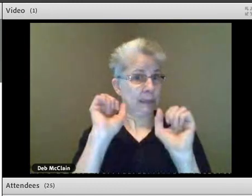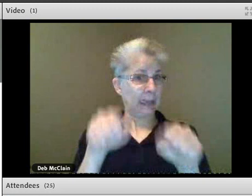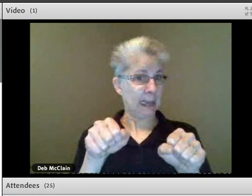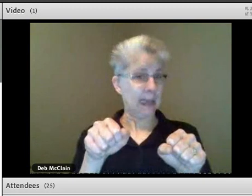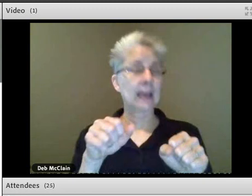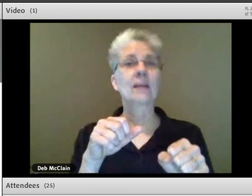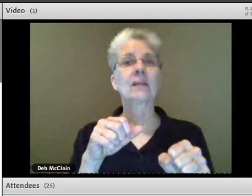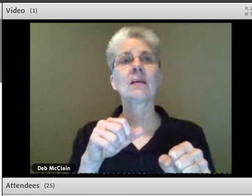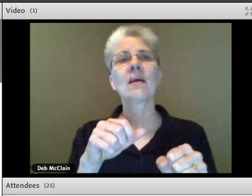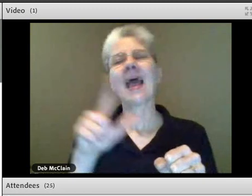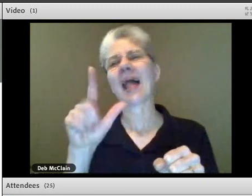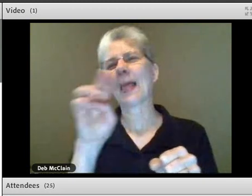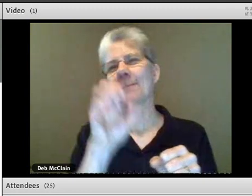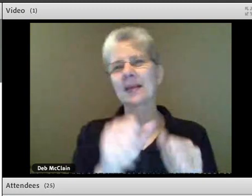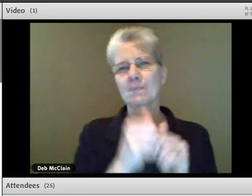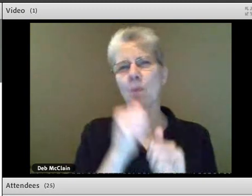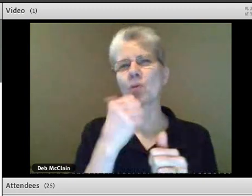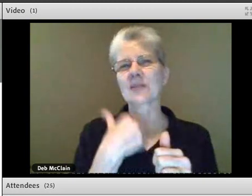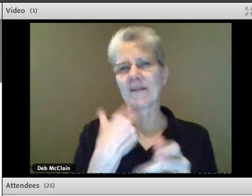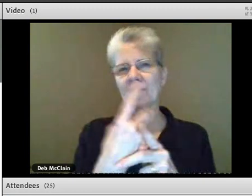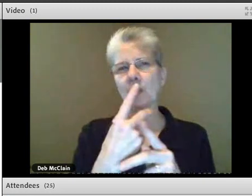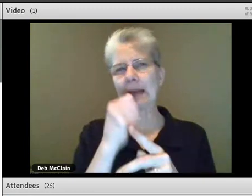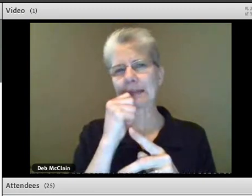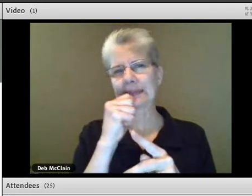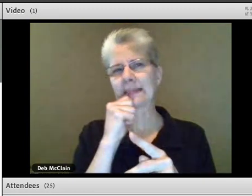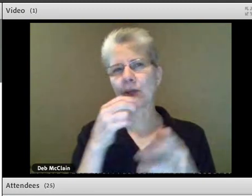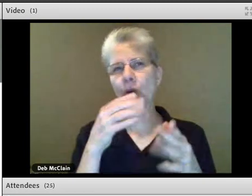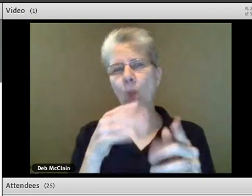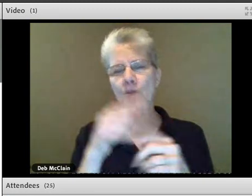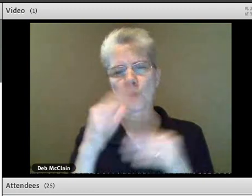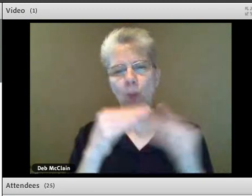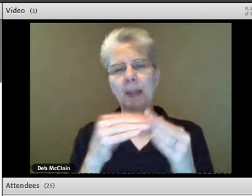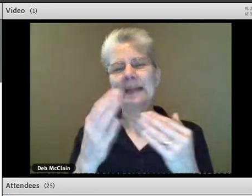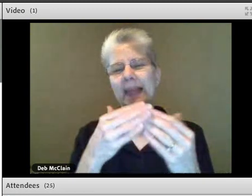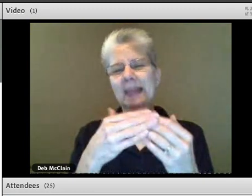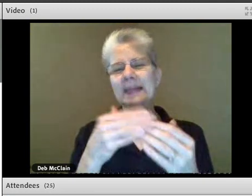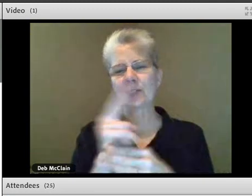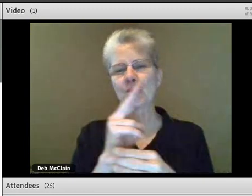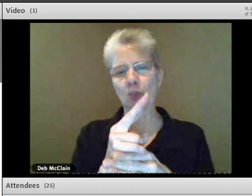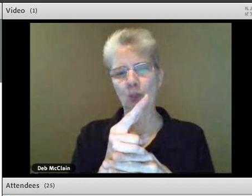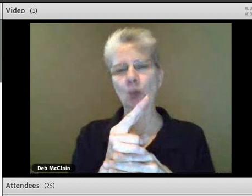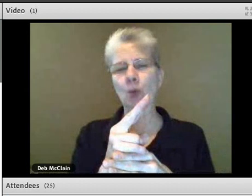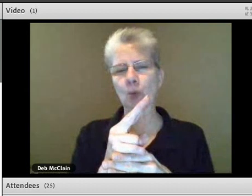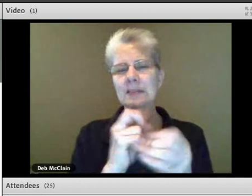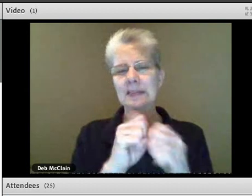And most LMSes now have figured out the secret sauce to building an easy-to-use platform.